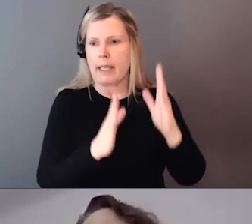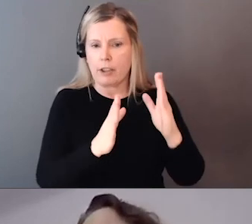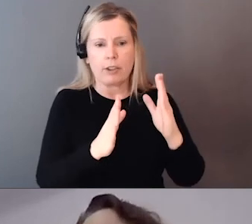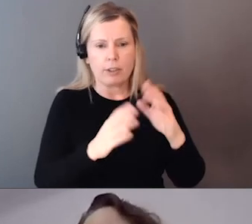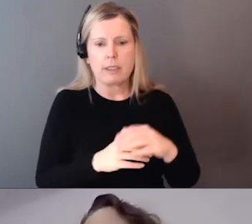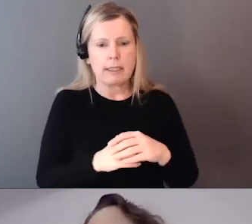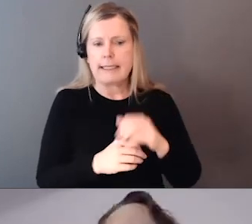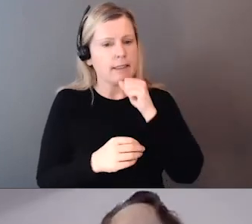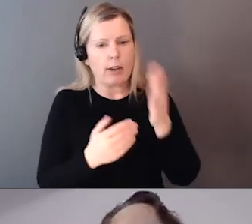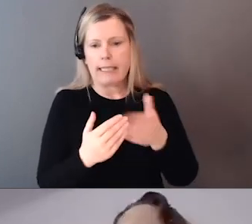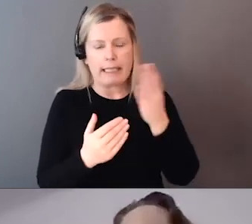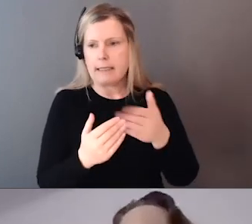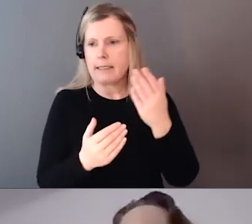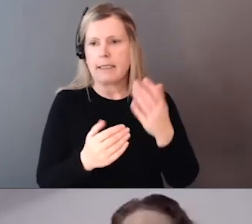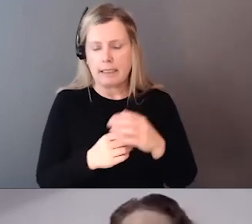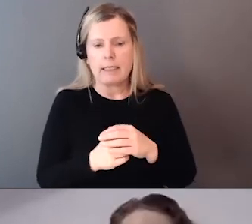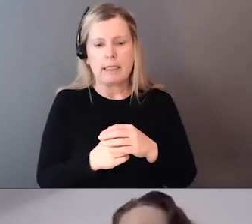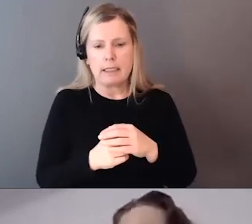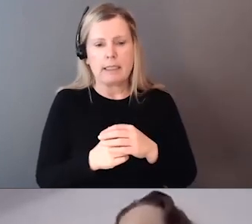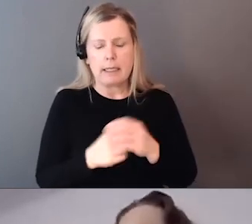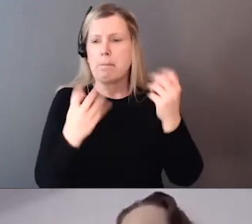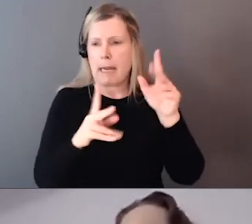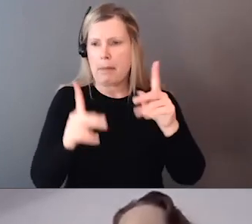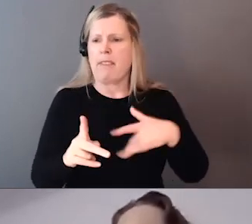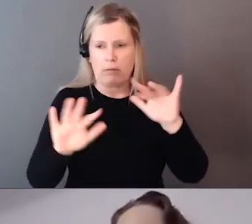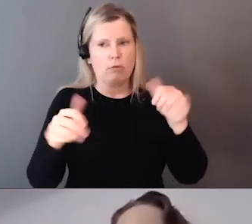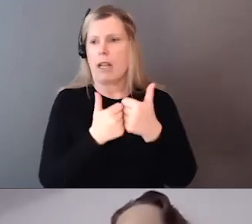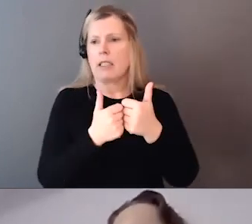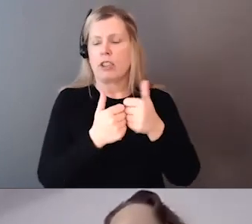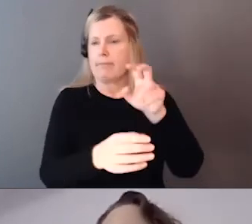work and find it a bit too challenging. So, that's another thing that we have to keep